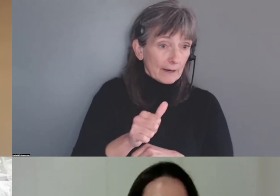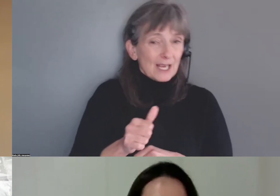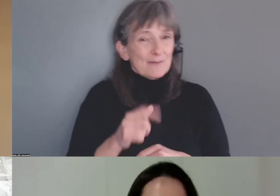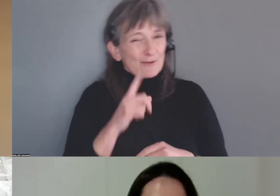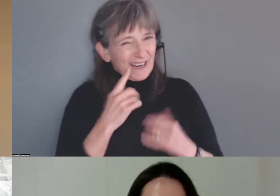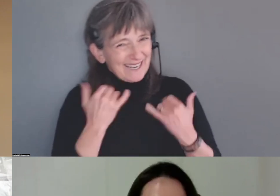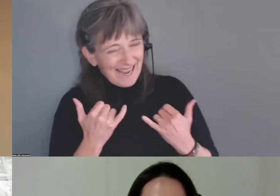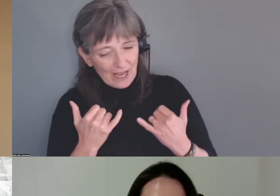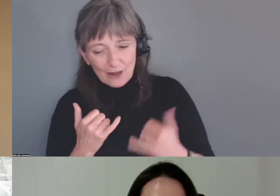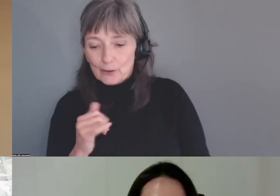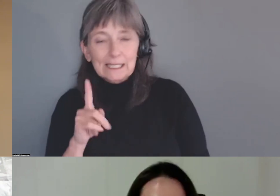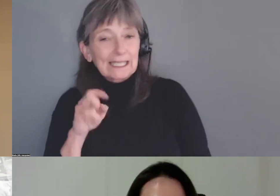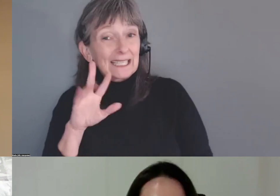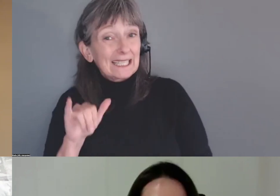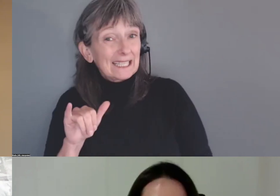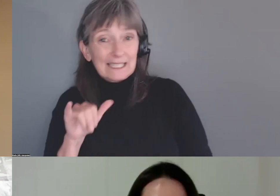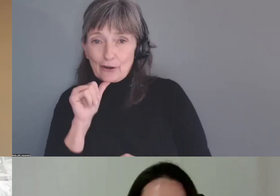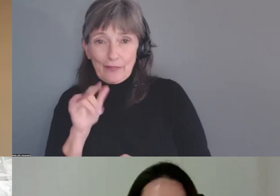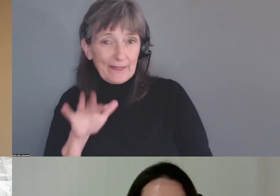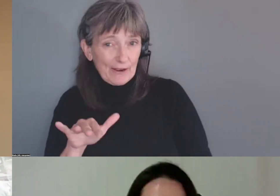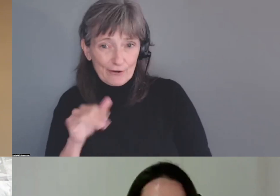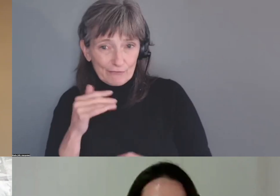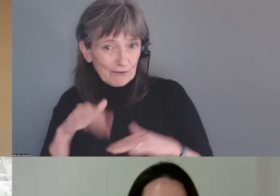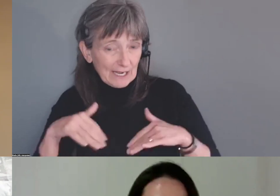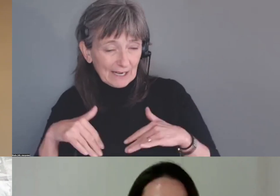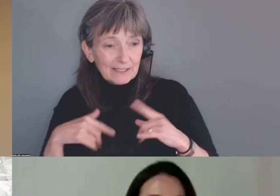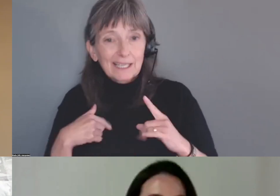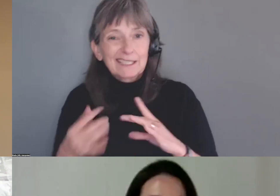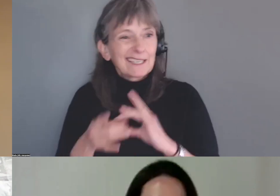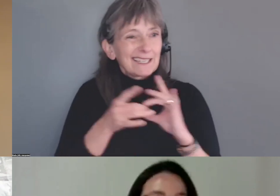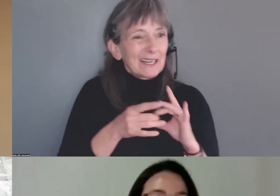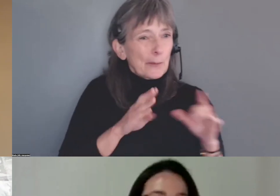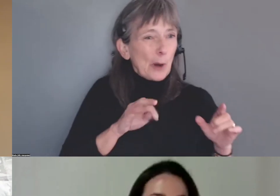Barbara's idea of making sure that the people have a chance to edit but not necessarily just